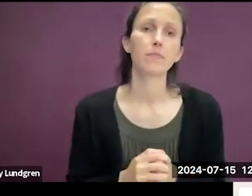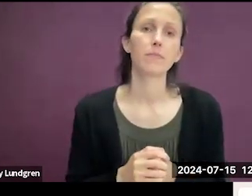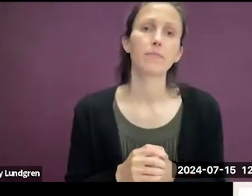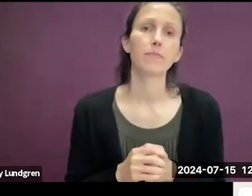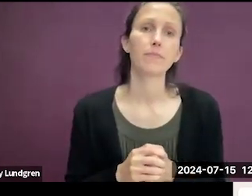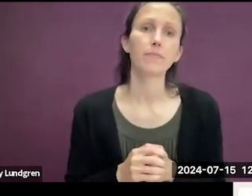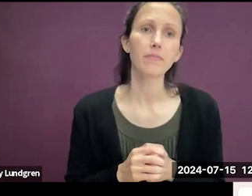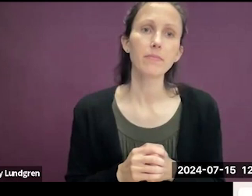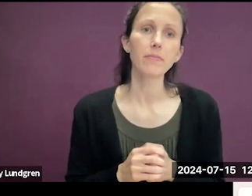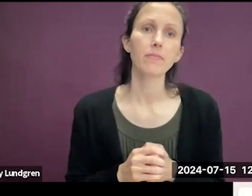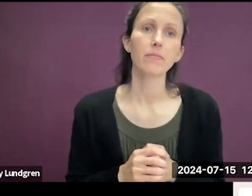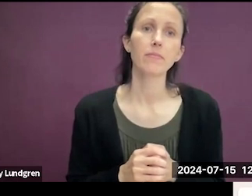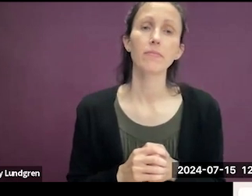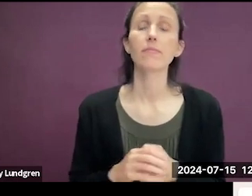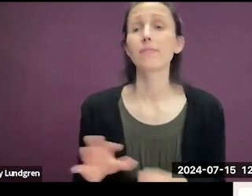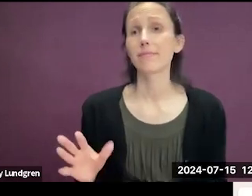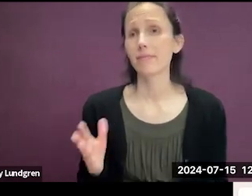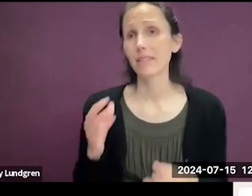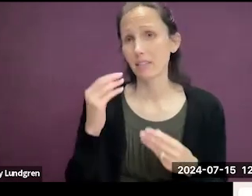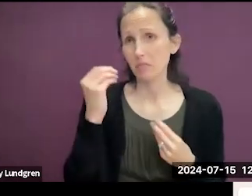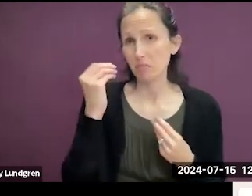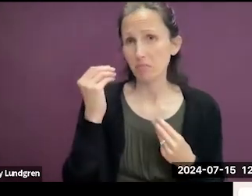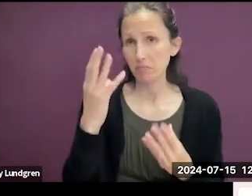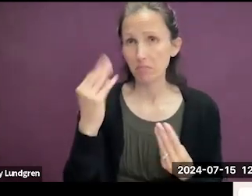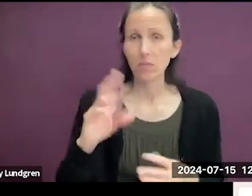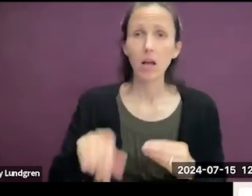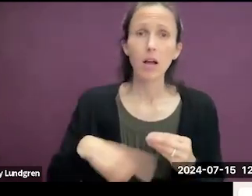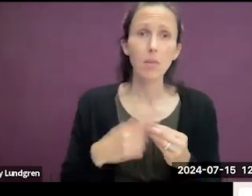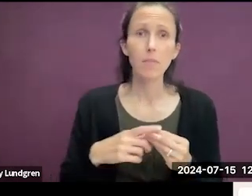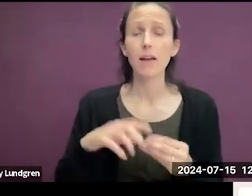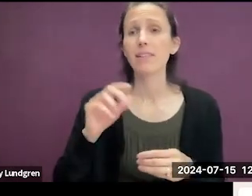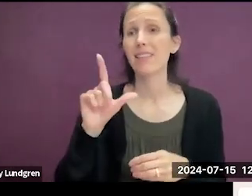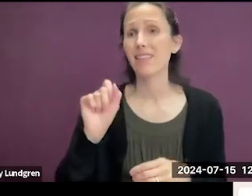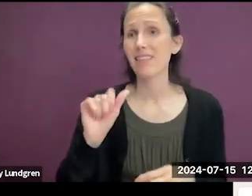Some tips for the layout of your slides. We recommend leaving some blank space at the bottom.